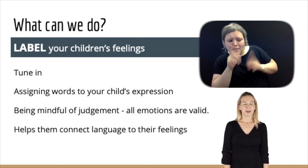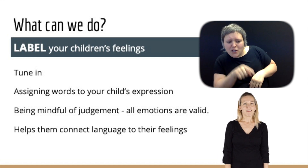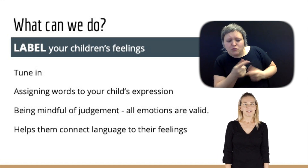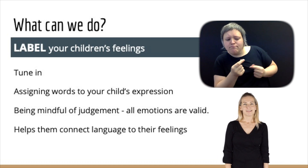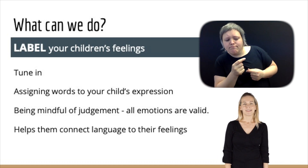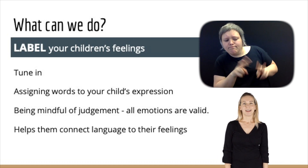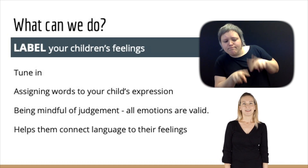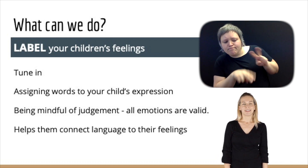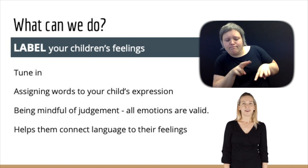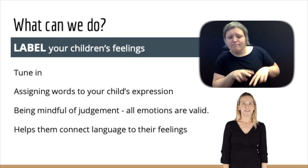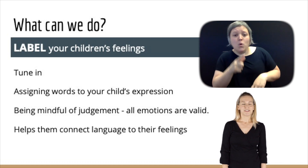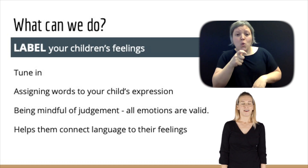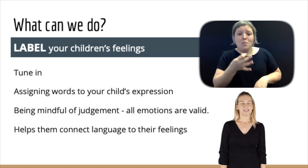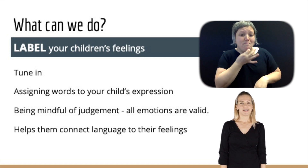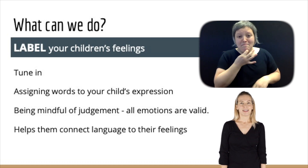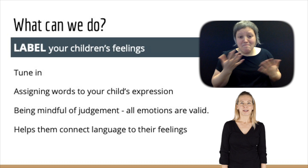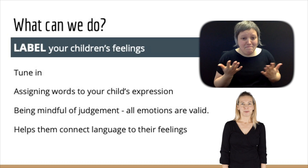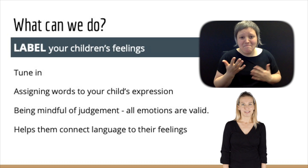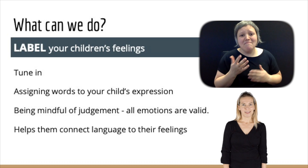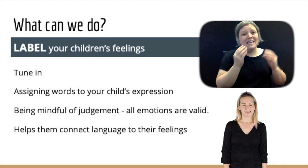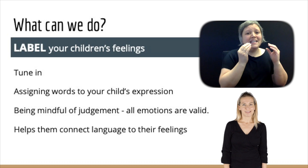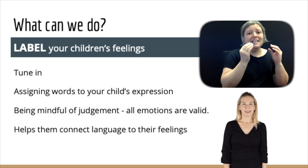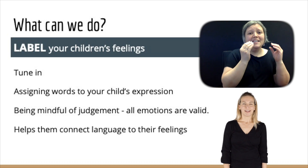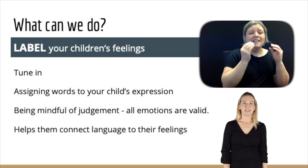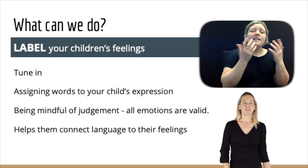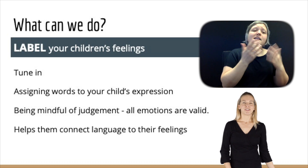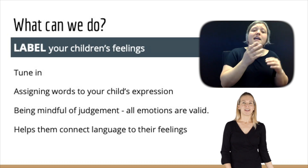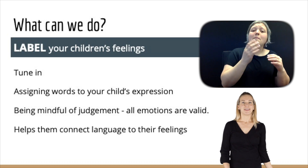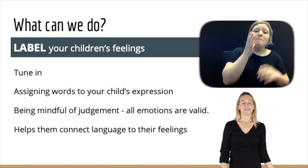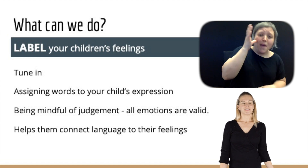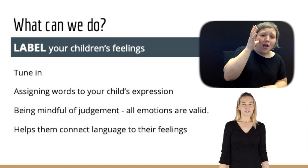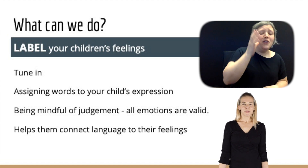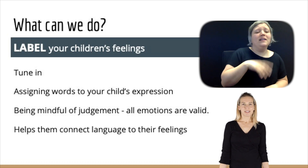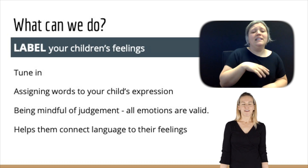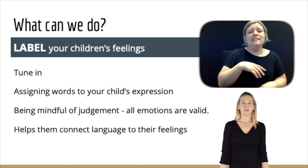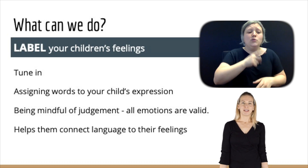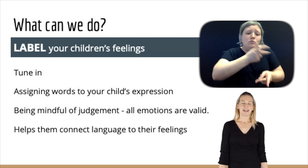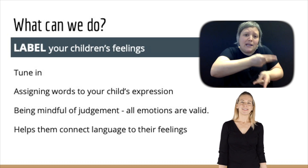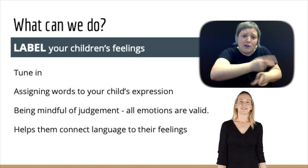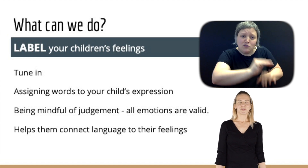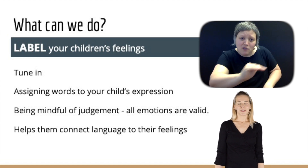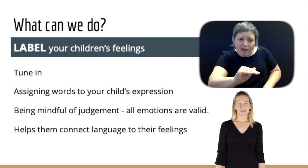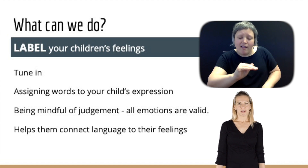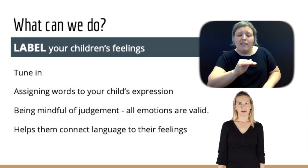Parents and caregivers are obviously the experts in this. Teachers and school staff learn it as the school year goes along.